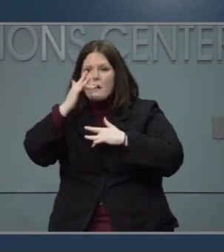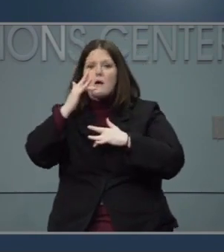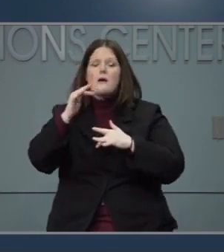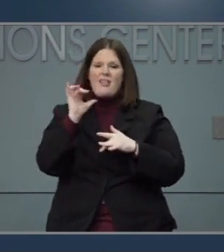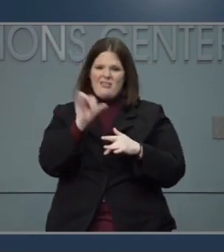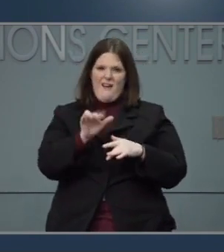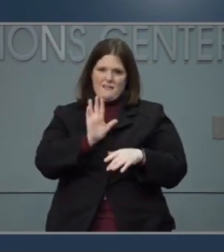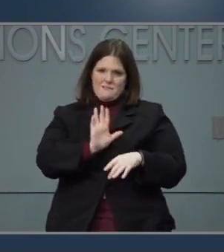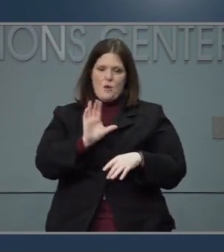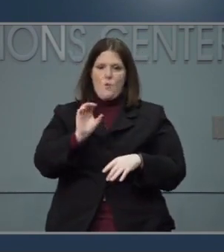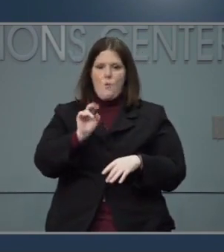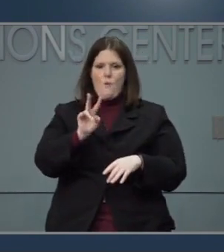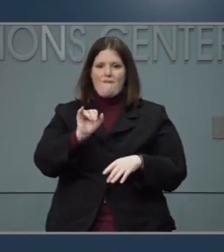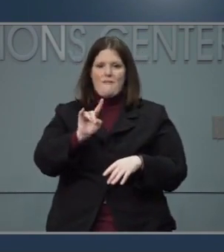I'S OUR EARLIEST DETECTION MECHANISM.